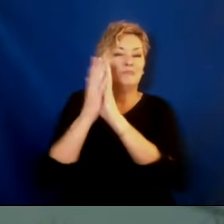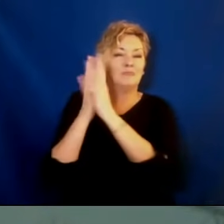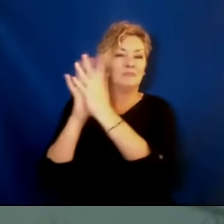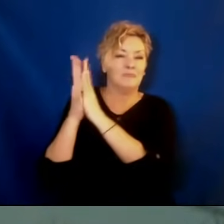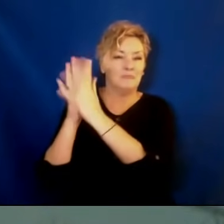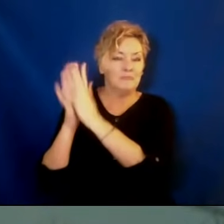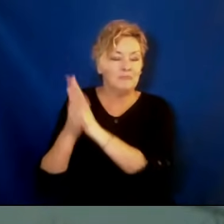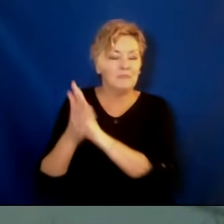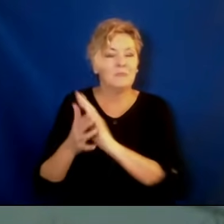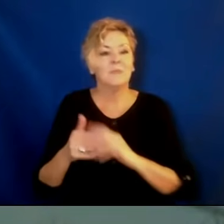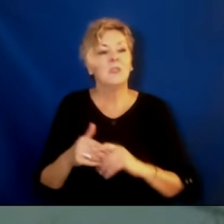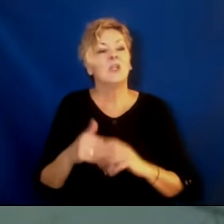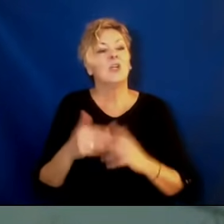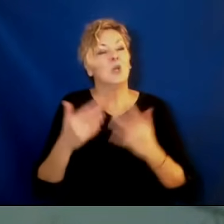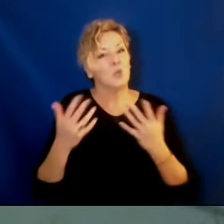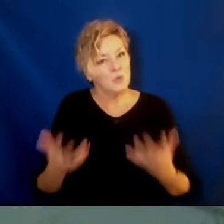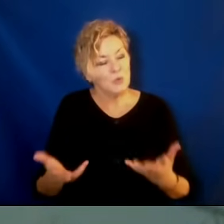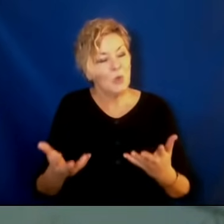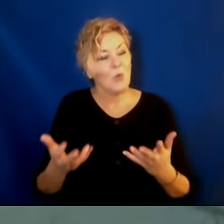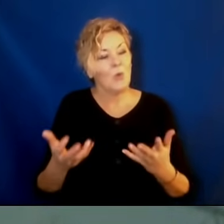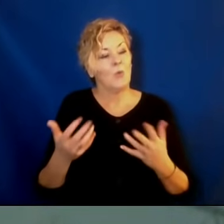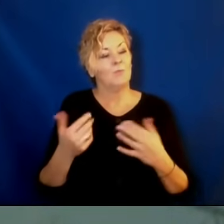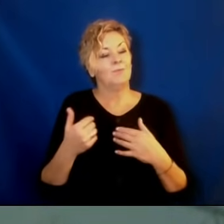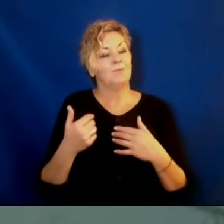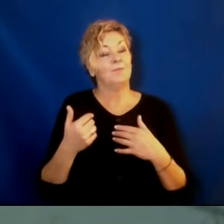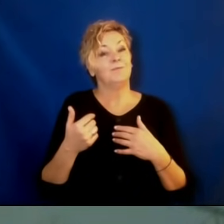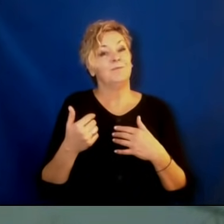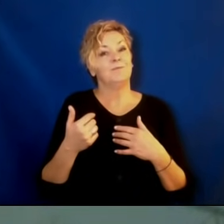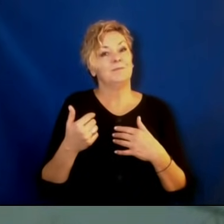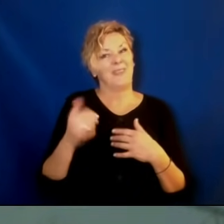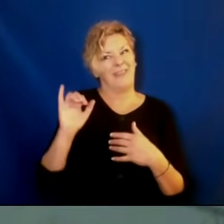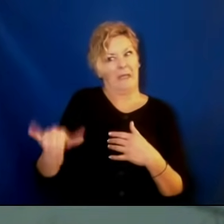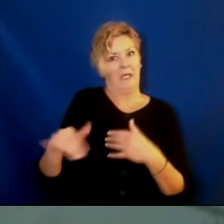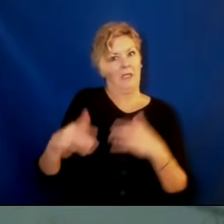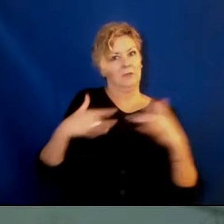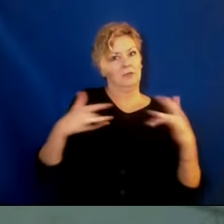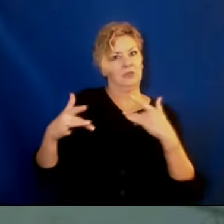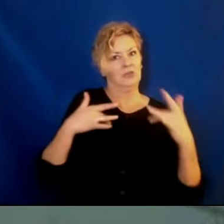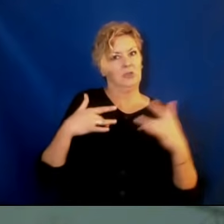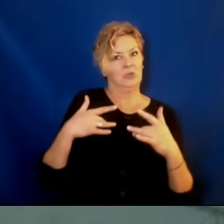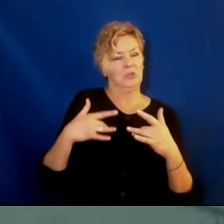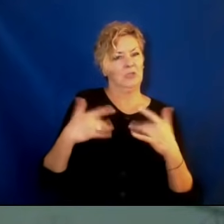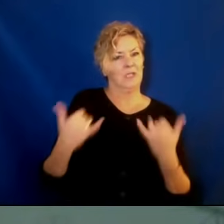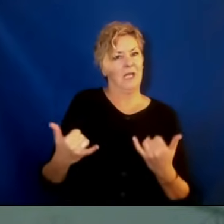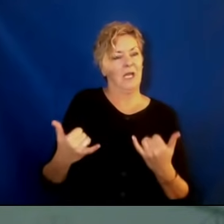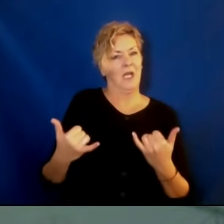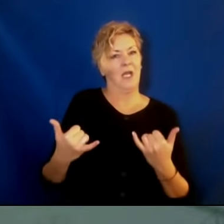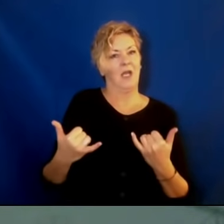occurs among social networks and individuals who are getting together with the larger group of people outside the workplace.